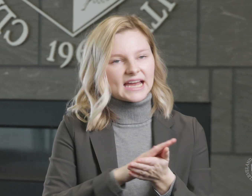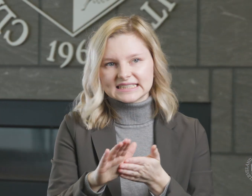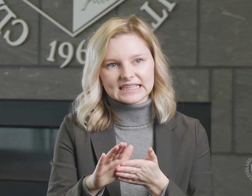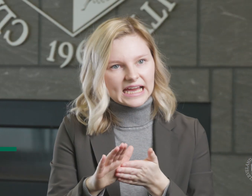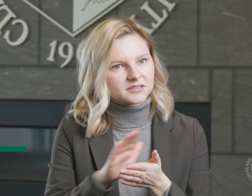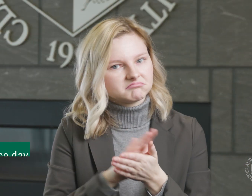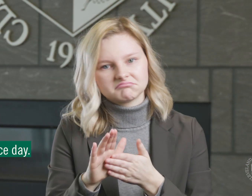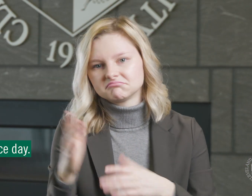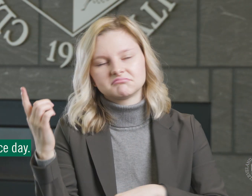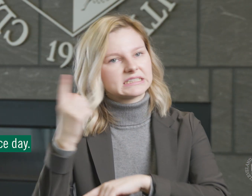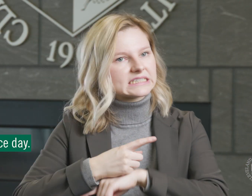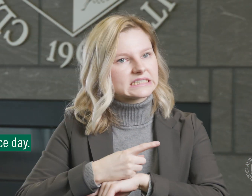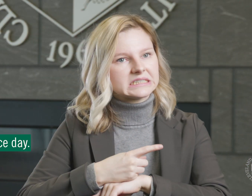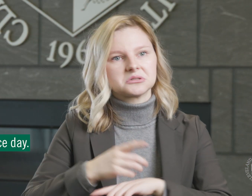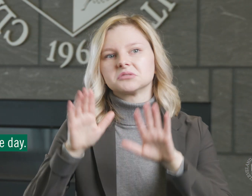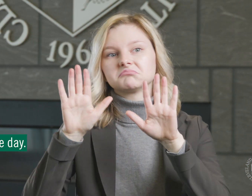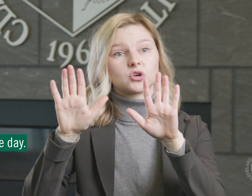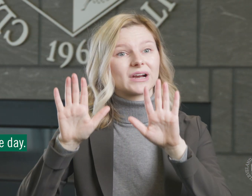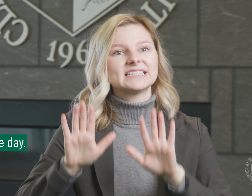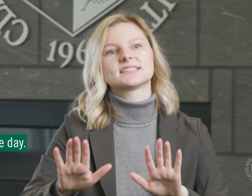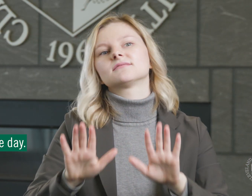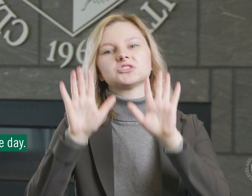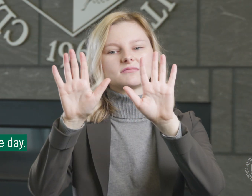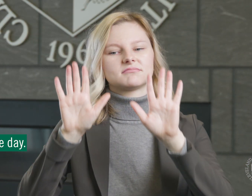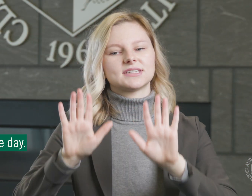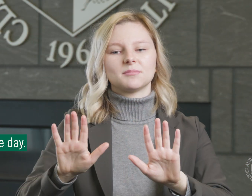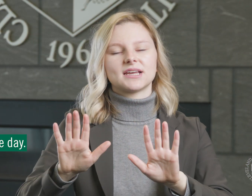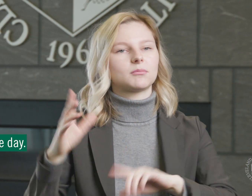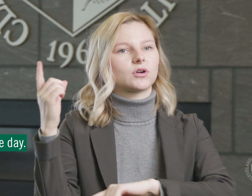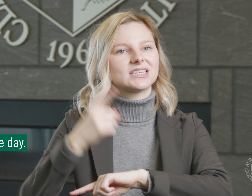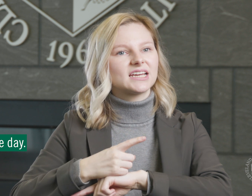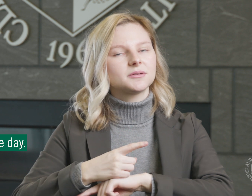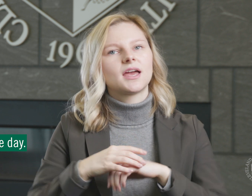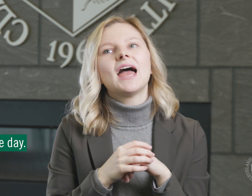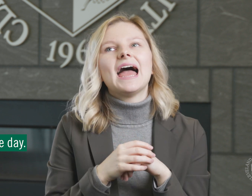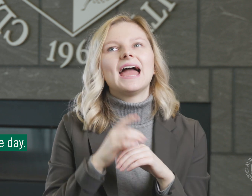Nice again nice day or great just tap tap great day